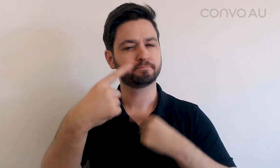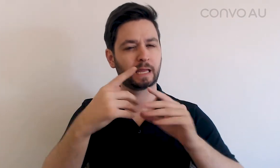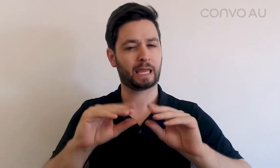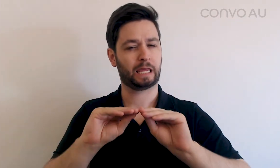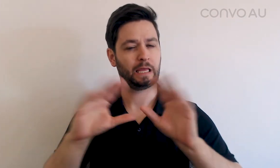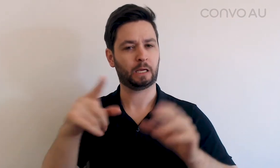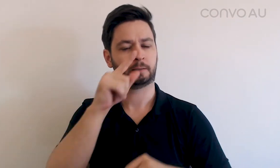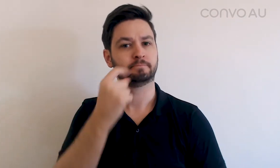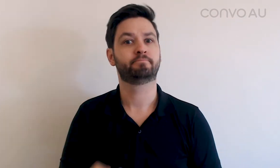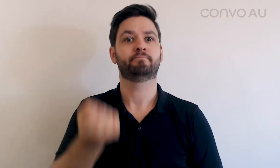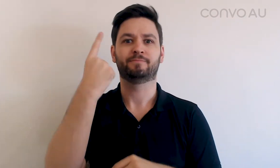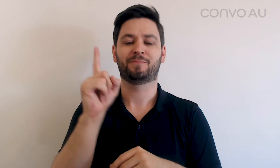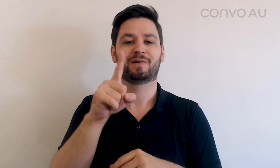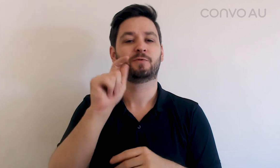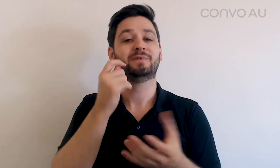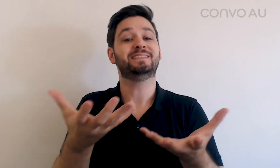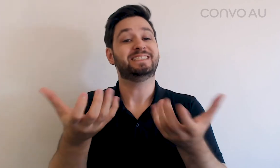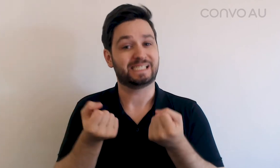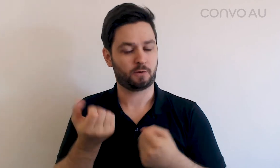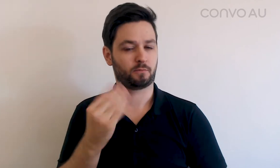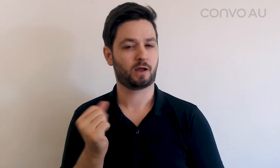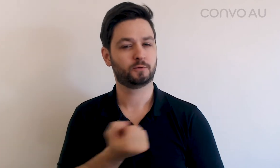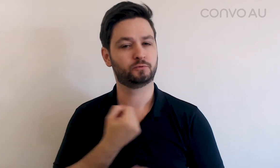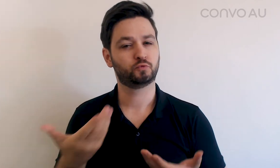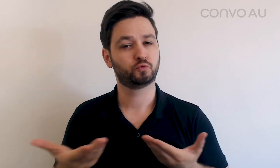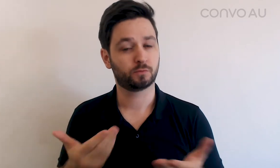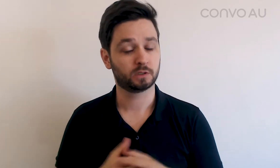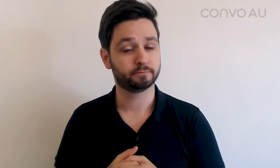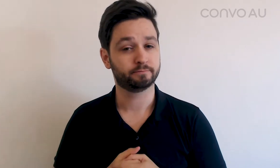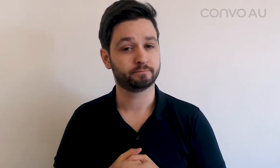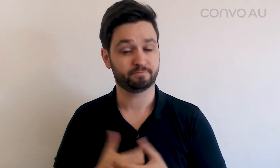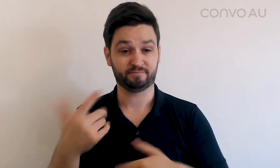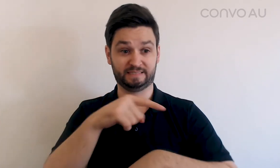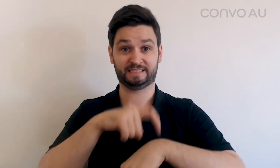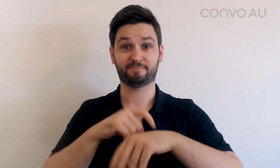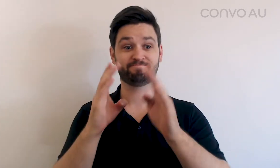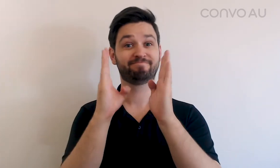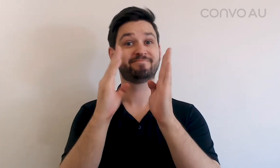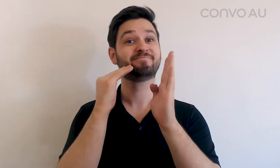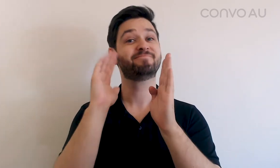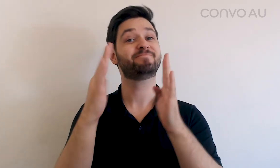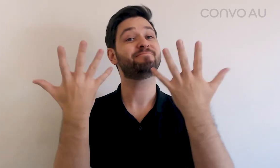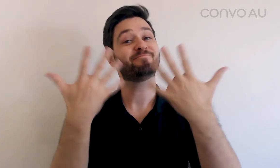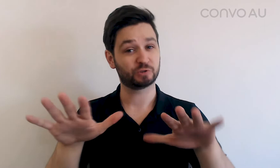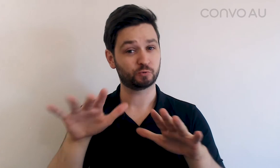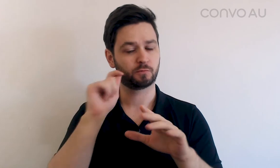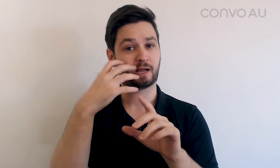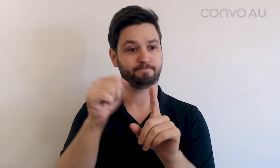We will clearly explain what you can receive and benefit from our service. Following the main information session,